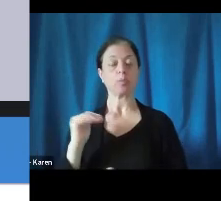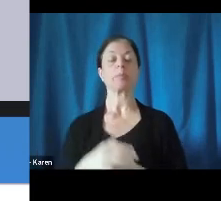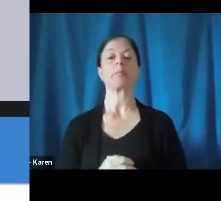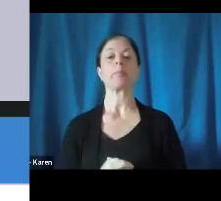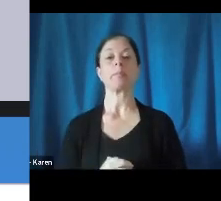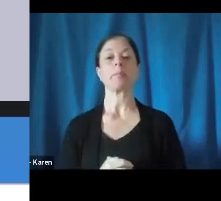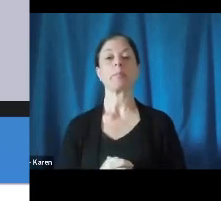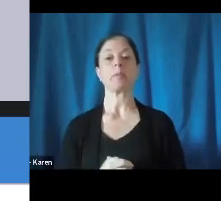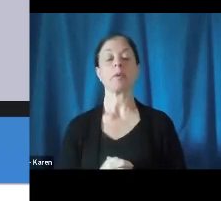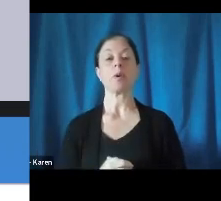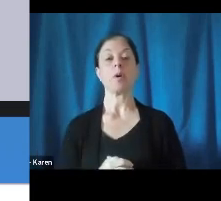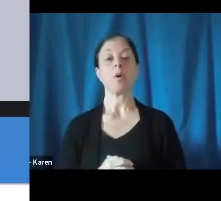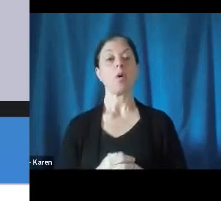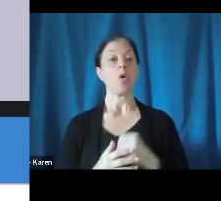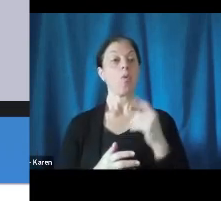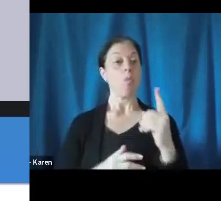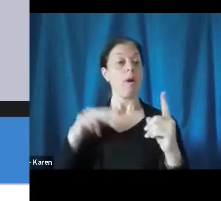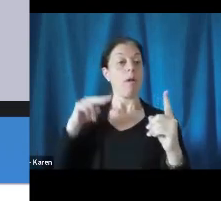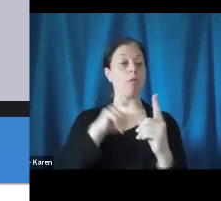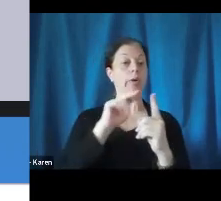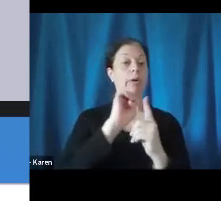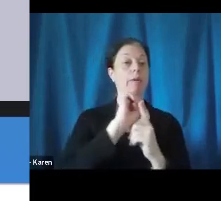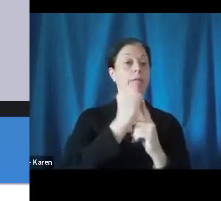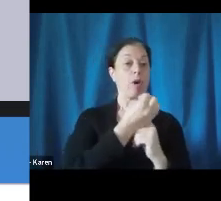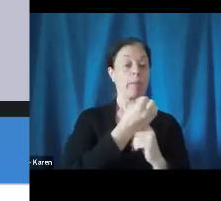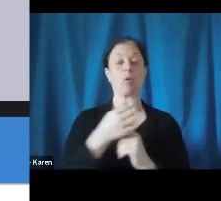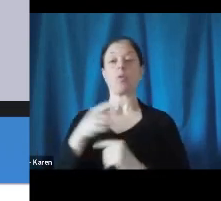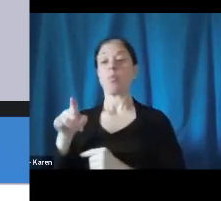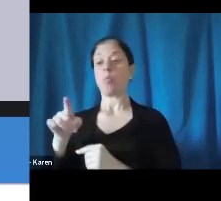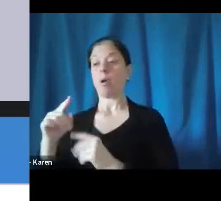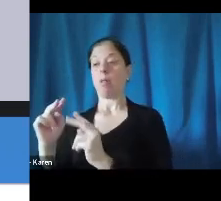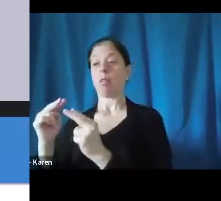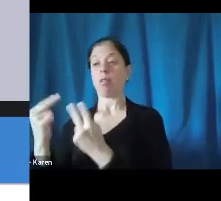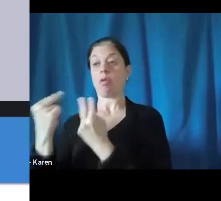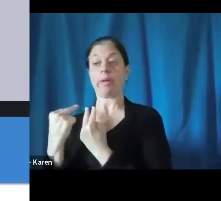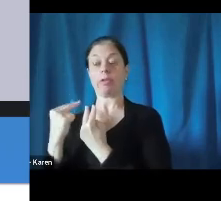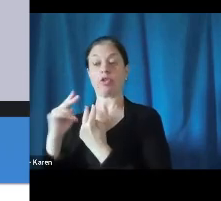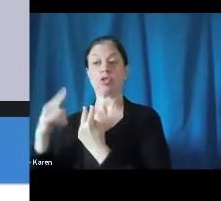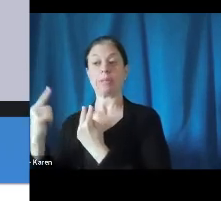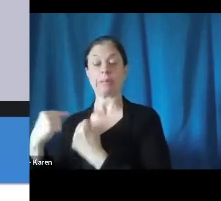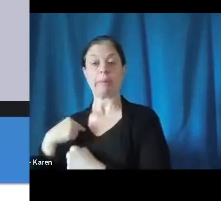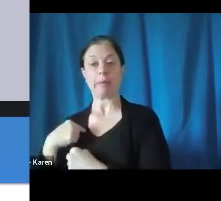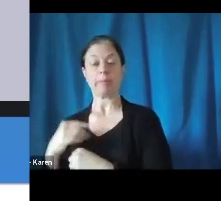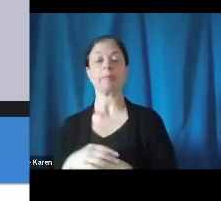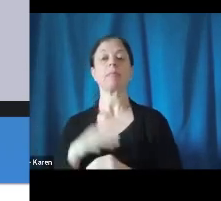for average stature people, and I am of short stature. So one is looking at the environment and